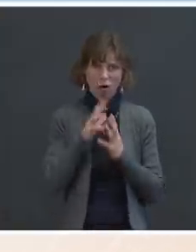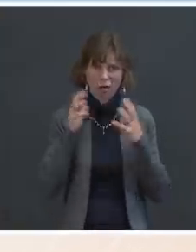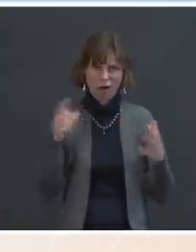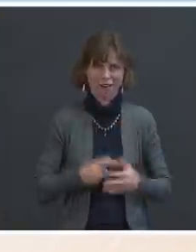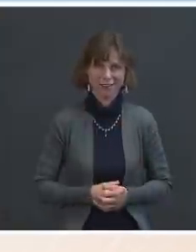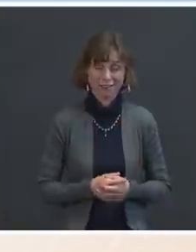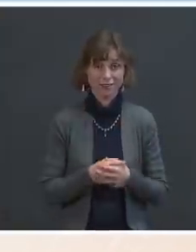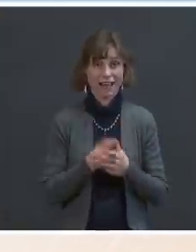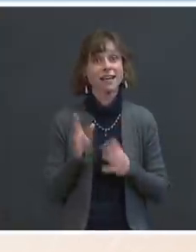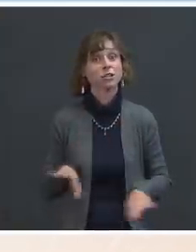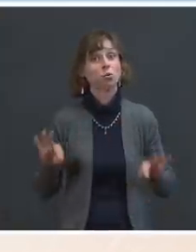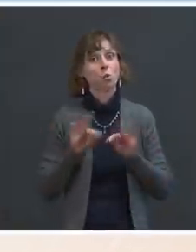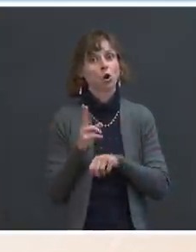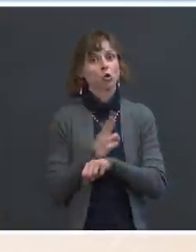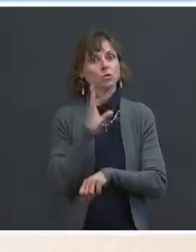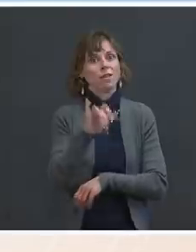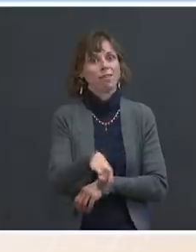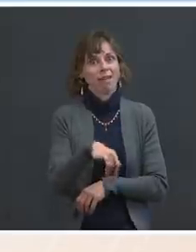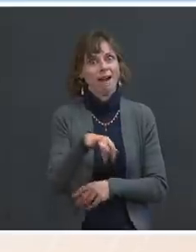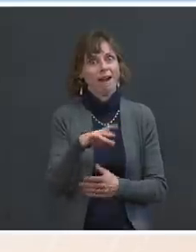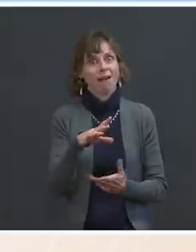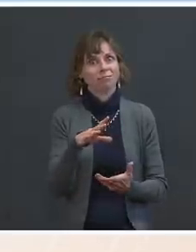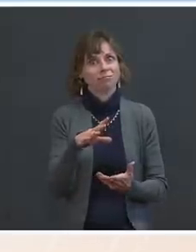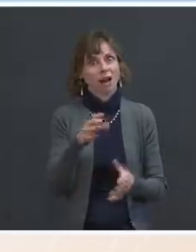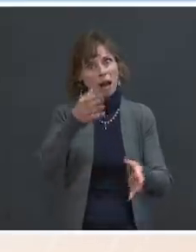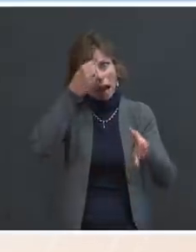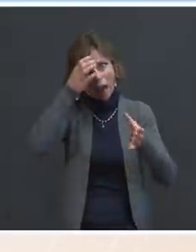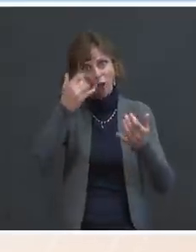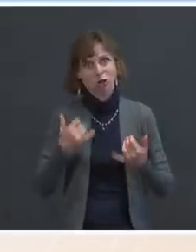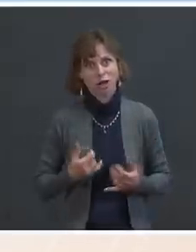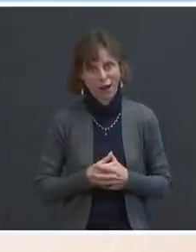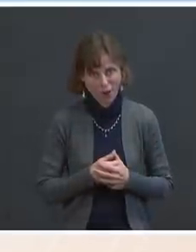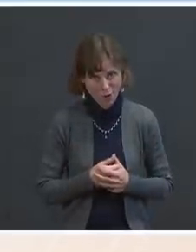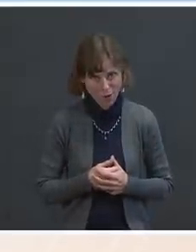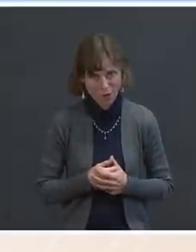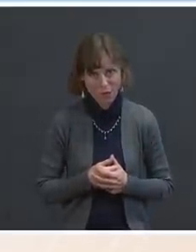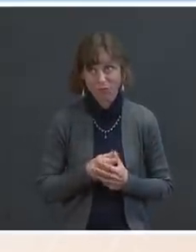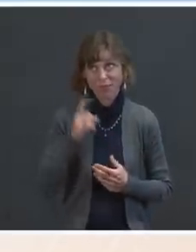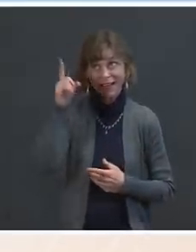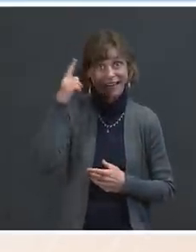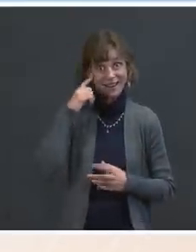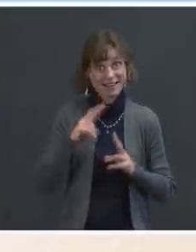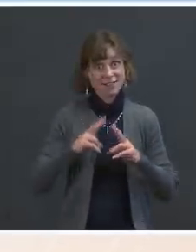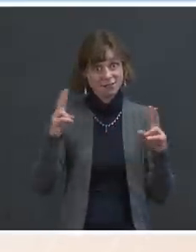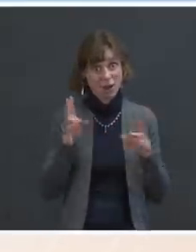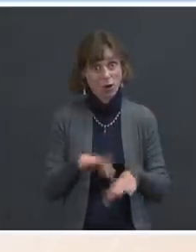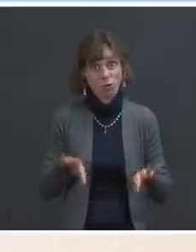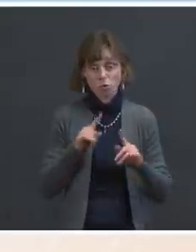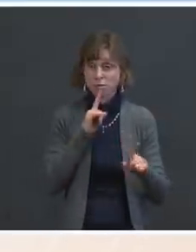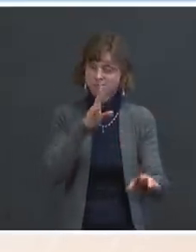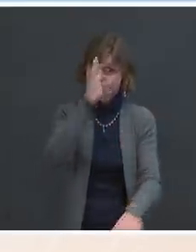One of the things he thinks is so important is being really explicit with leadership in the countries